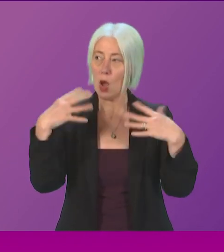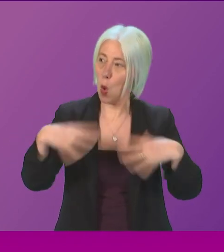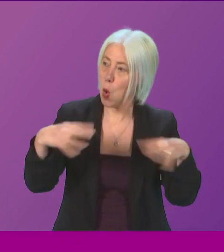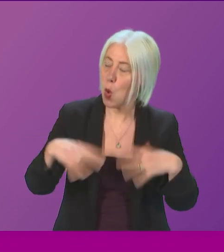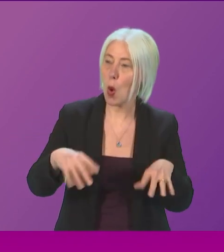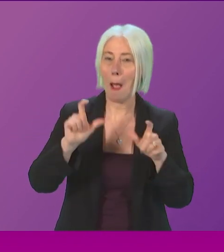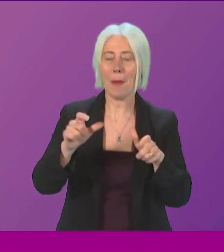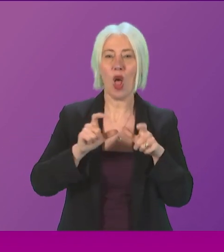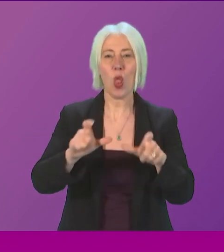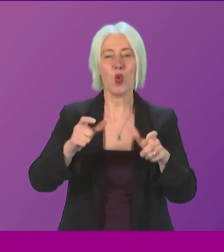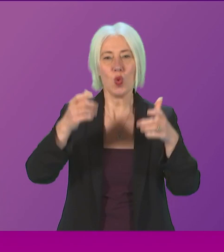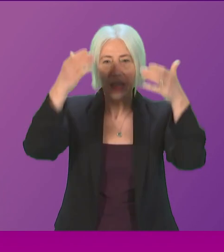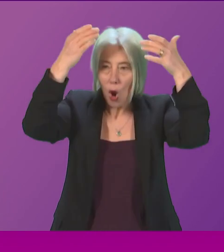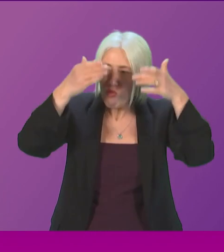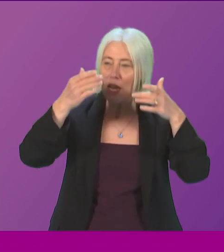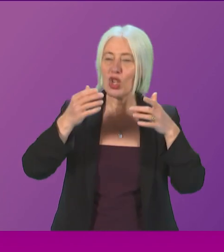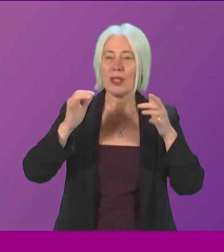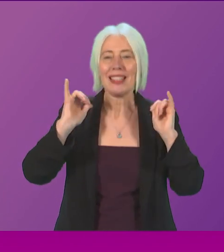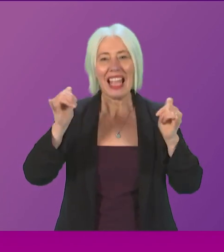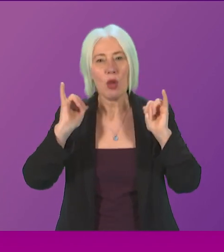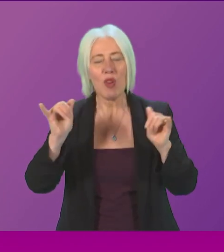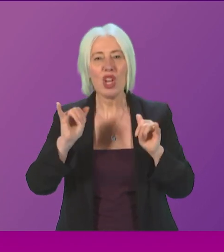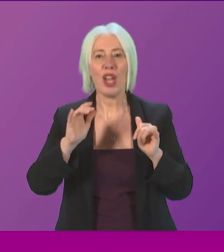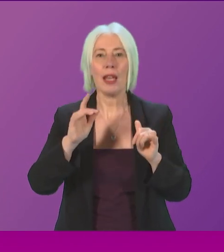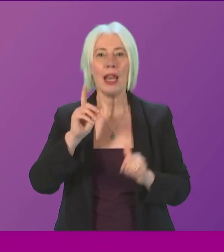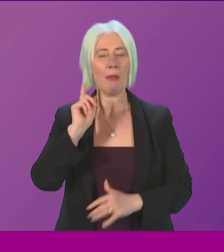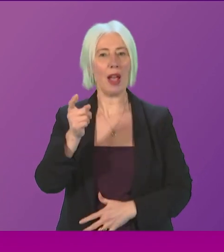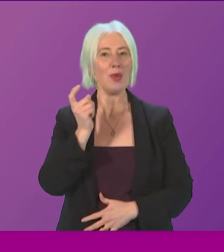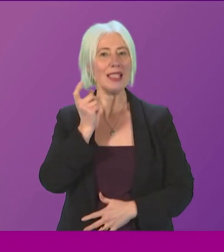the celebrations over the weekend was a simple one: service.